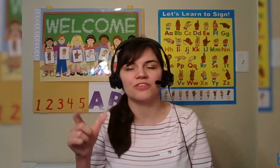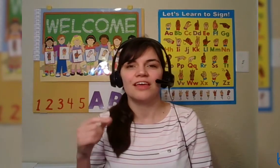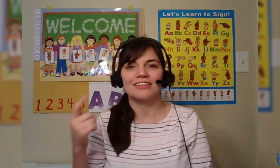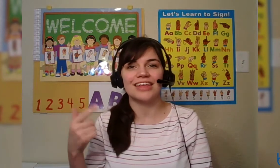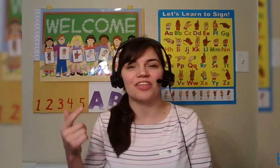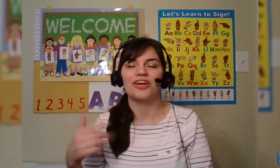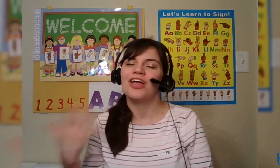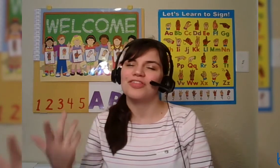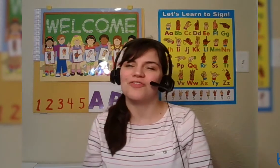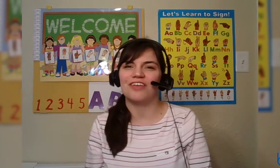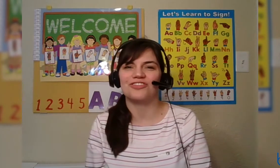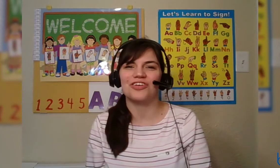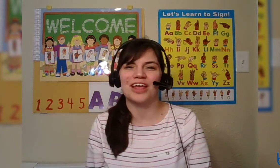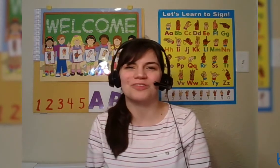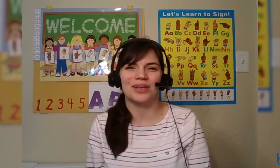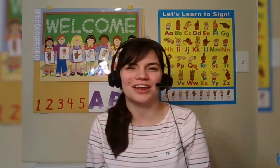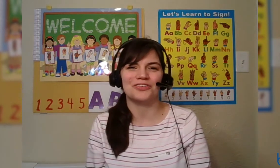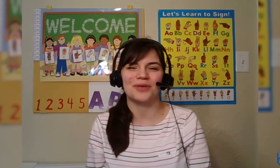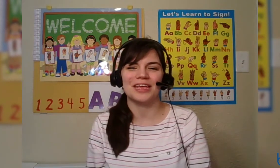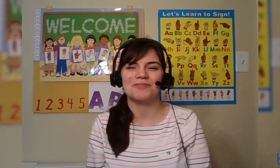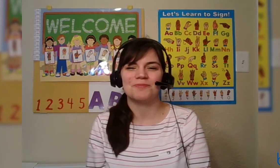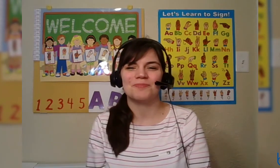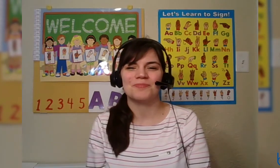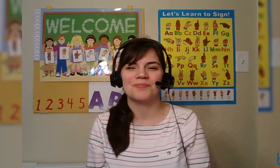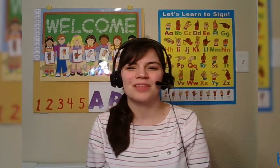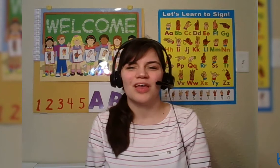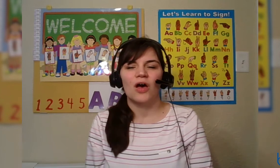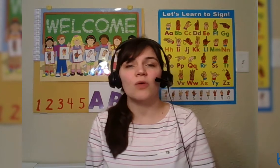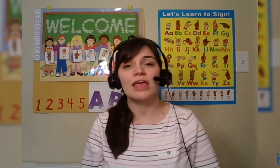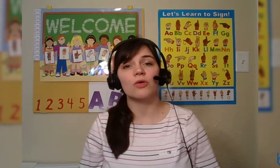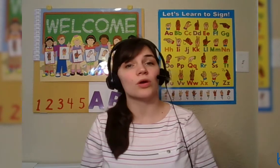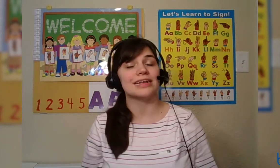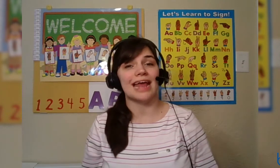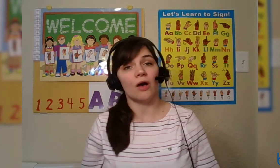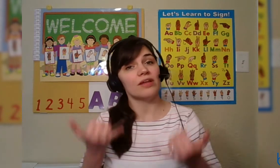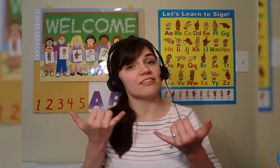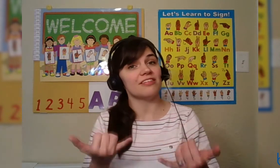together, the faster your hands will get it doing it. Okay, the word now, it's the